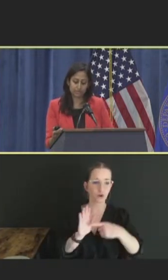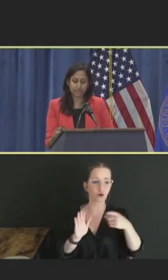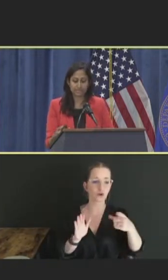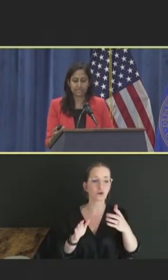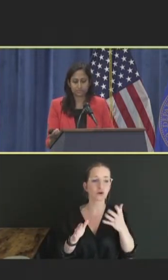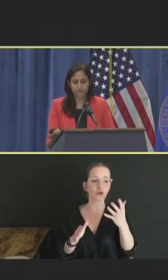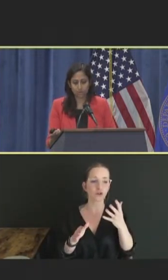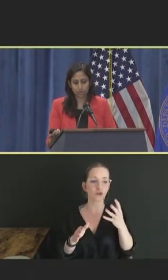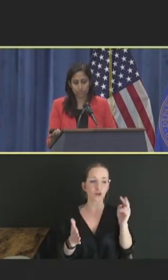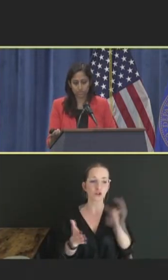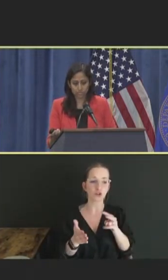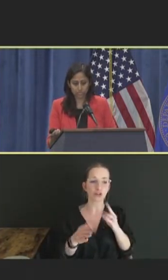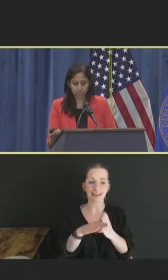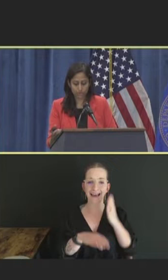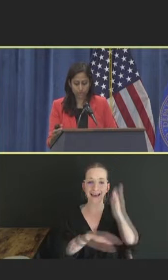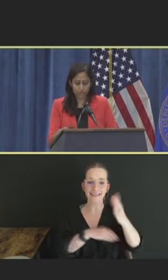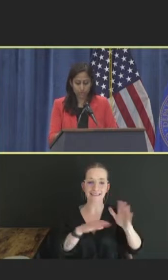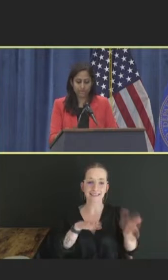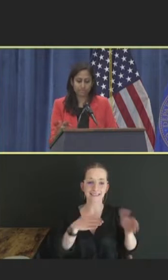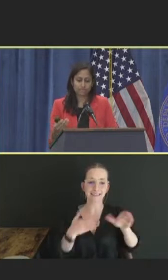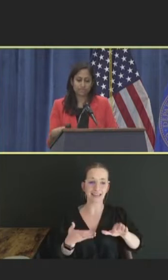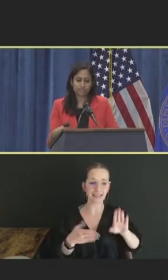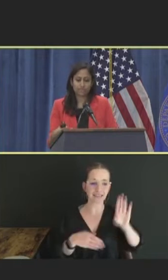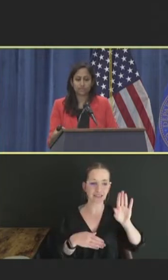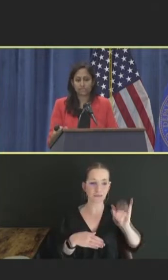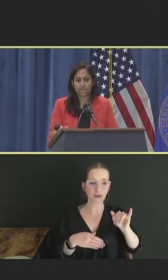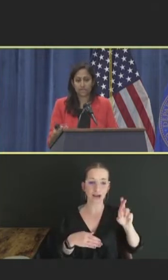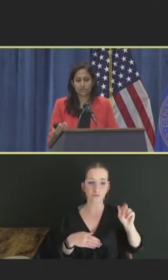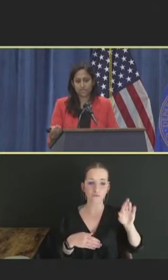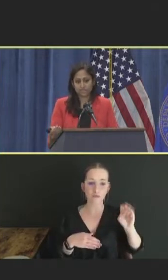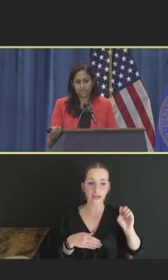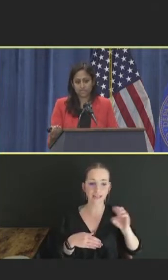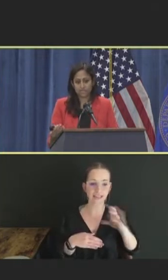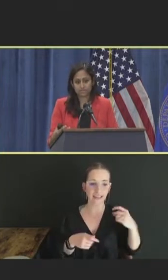race and Hispanic origin. So, whereas the previous slide looked at COVID-19 deaths,